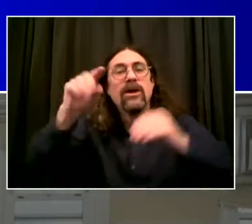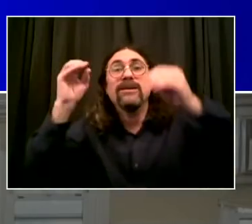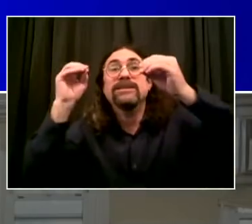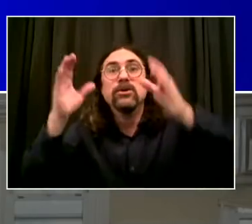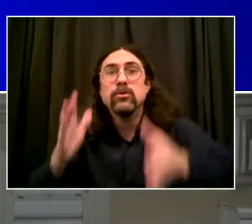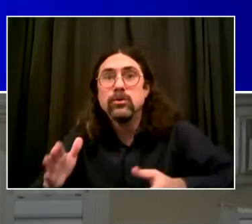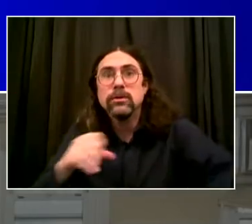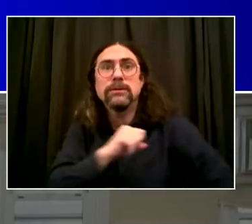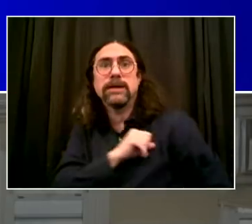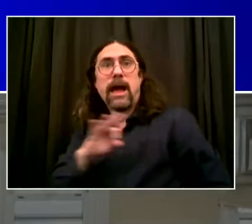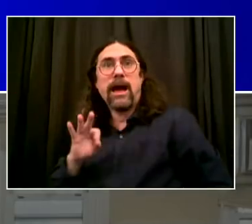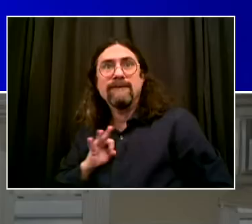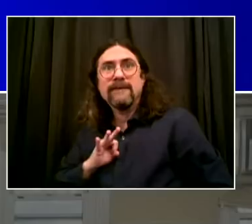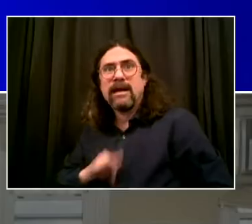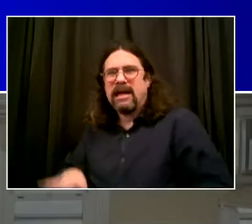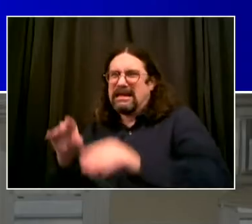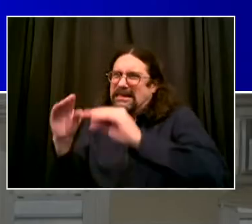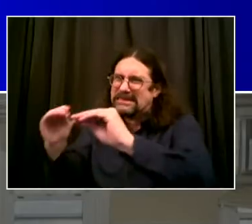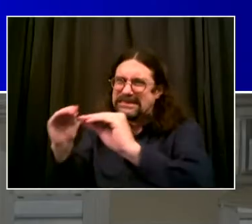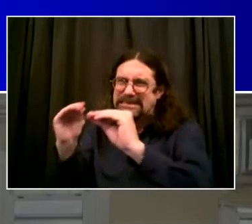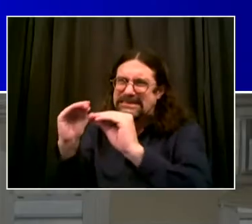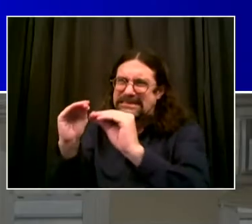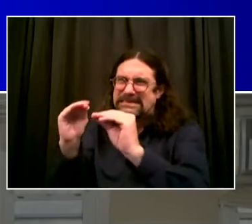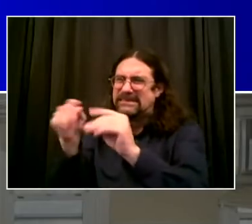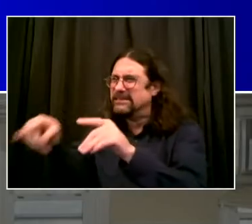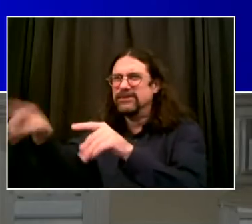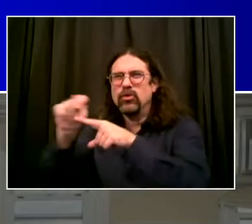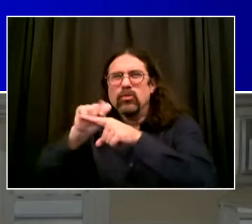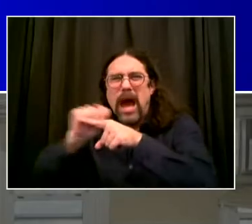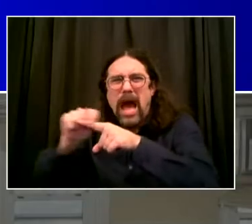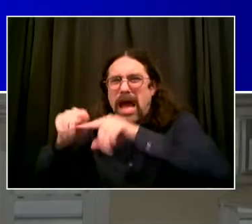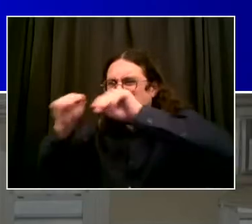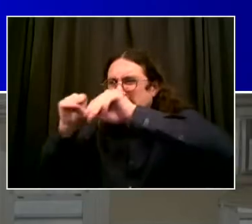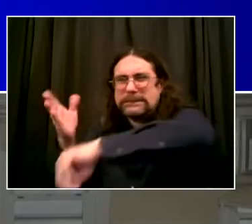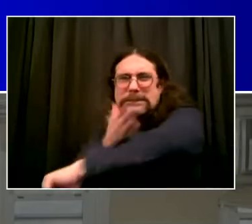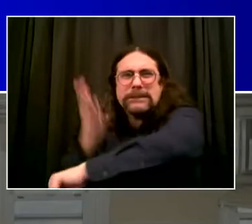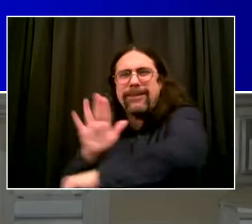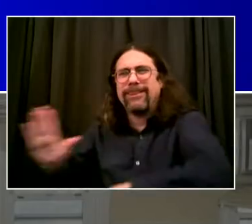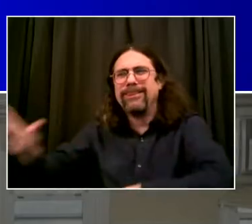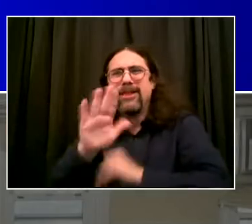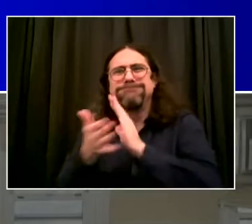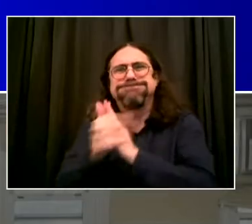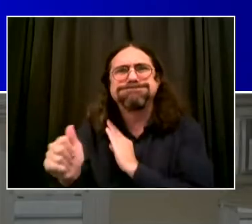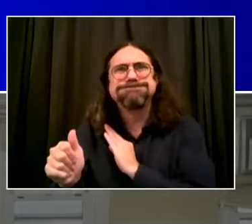PROFESSIONAL DEVELOPMENT AND SEWER EDUCATORS HAVE THE TRAINING AND